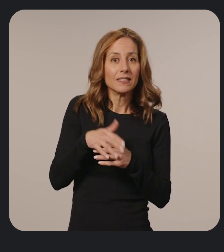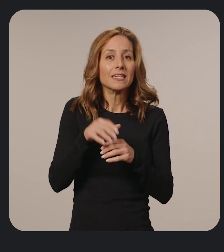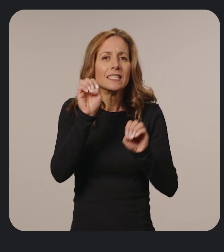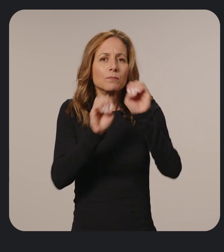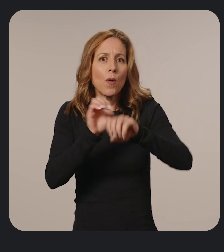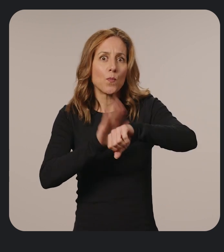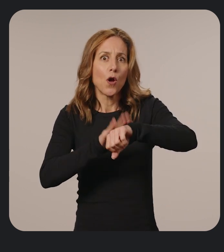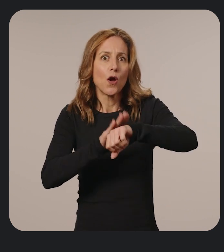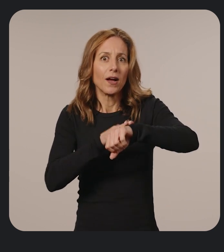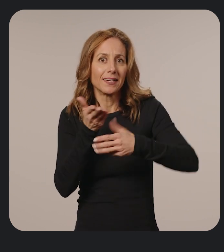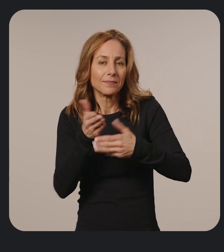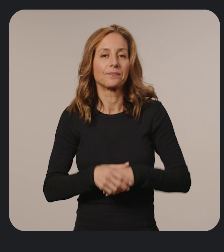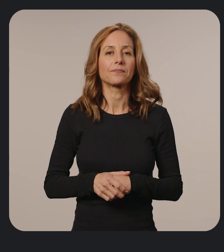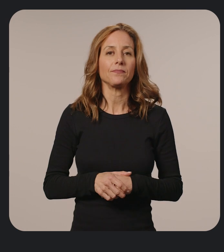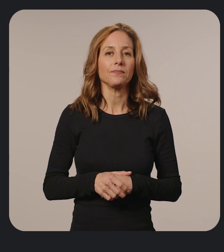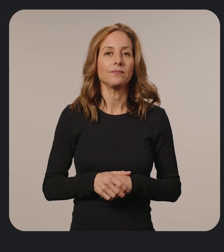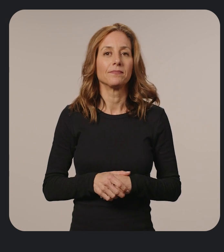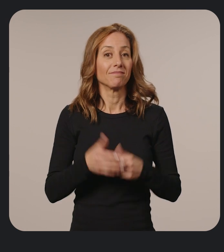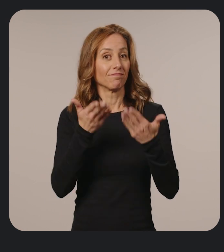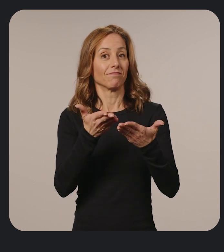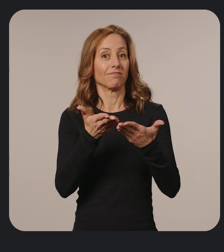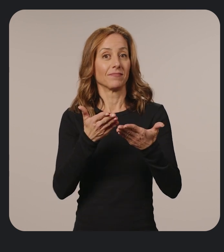And you can see right there the Experimental warning.